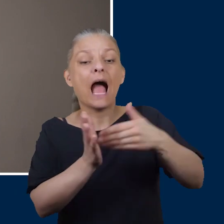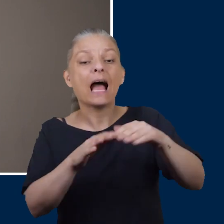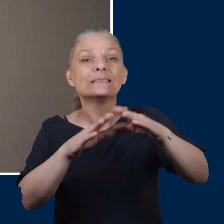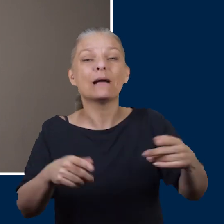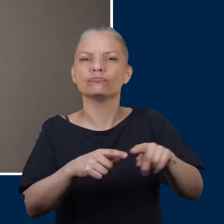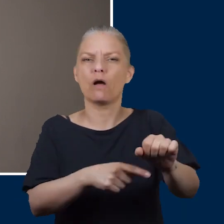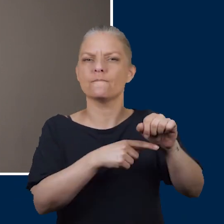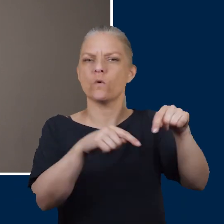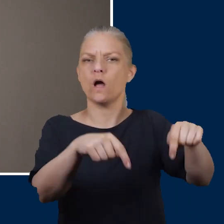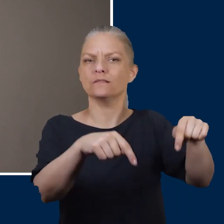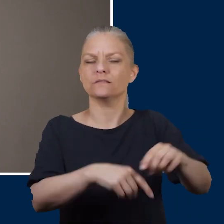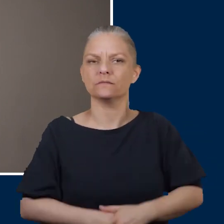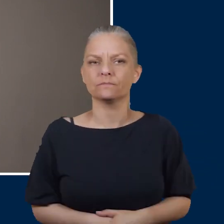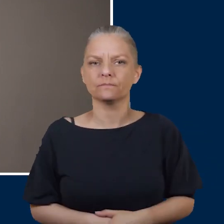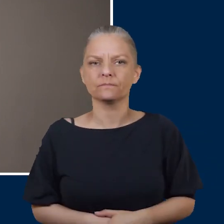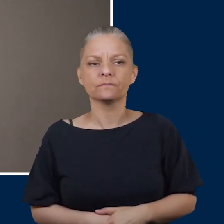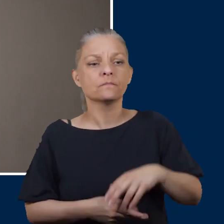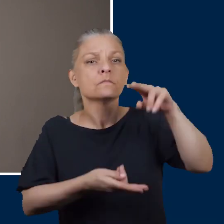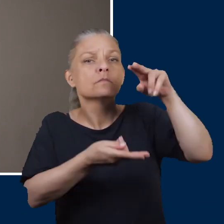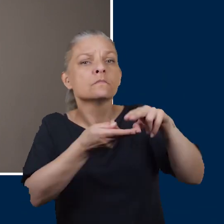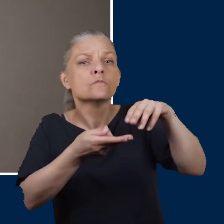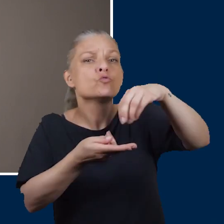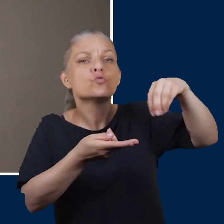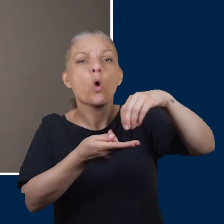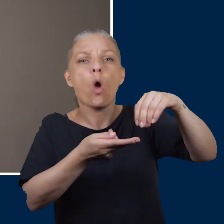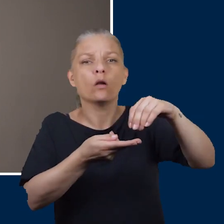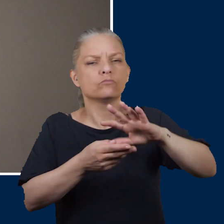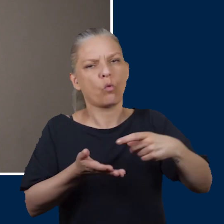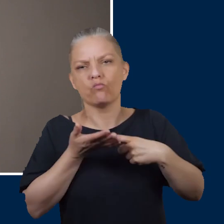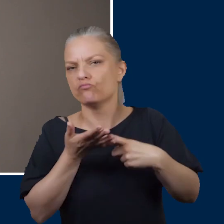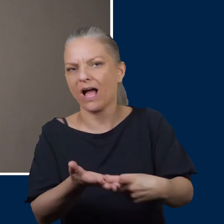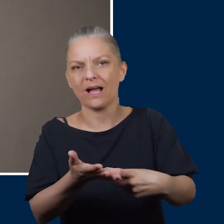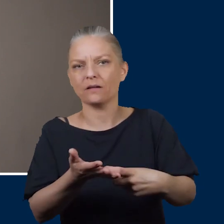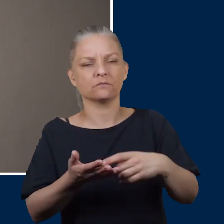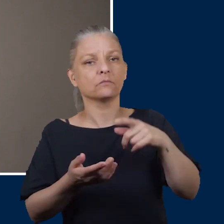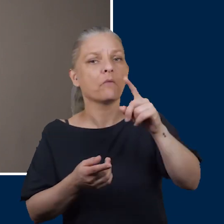Low salt products are not recommended however you could try flavouring foods with pepper,